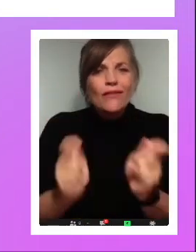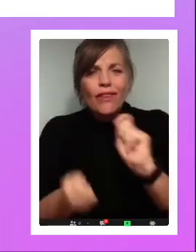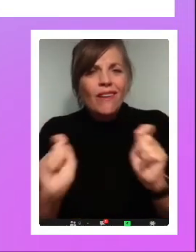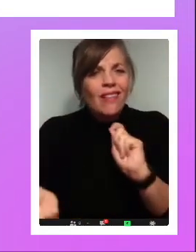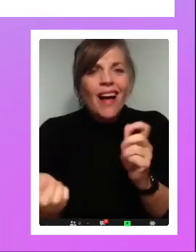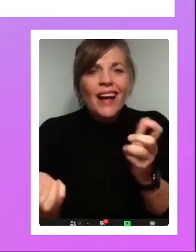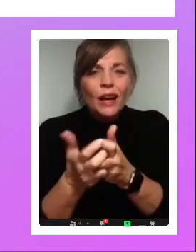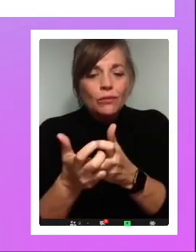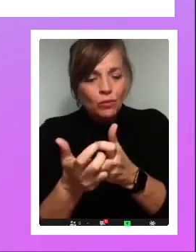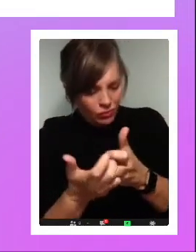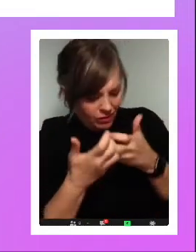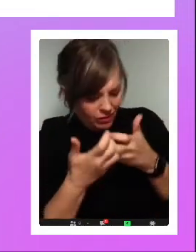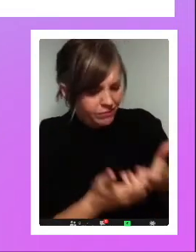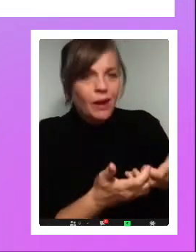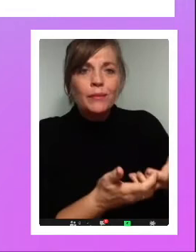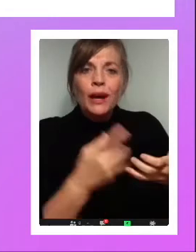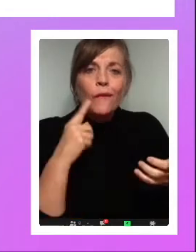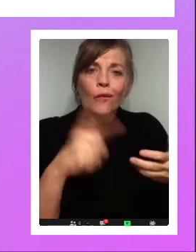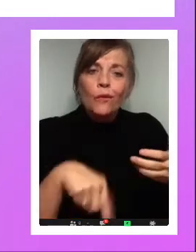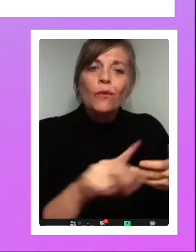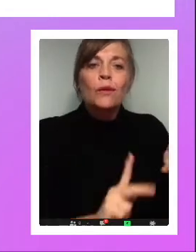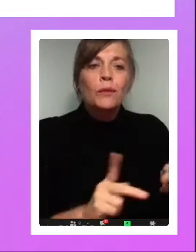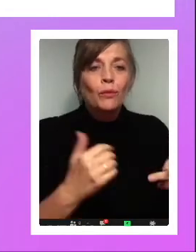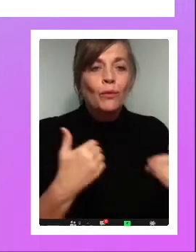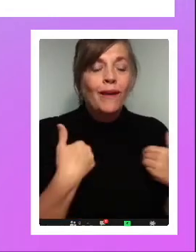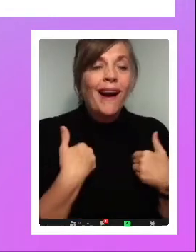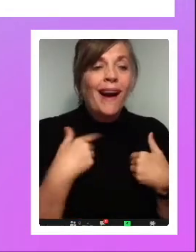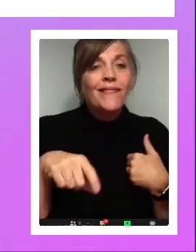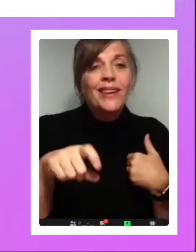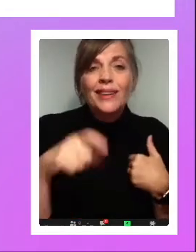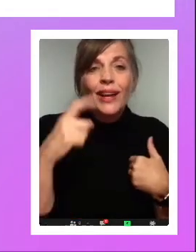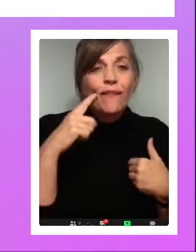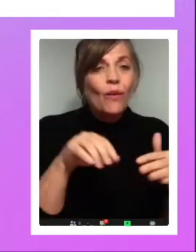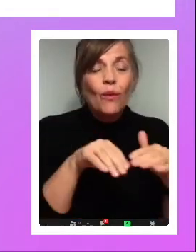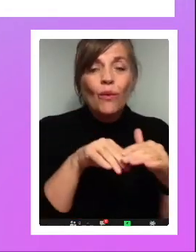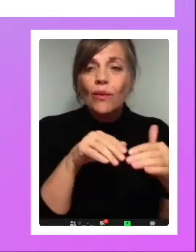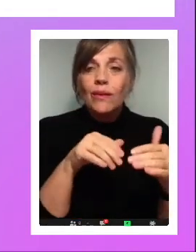for people who have a need for assistive respondents.